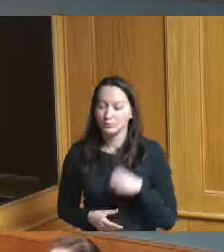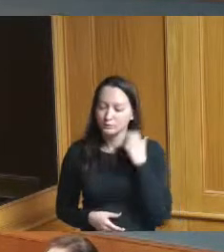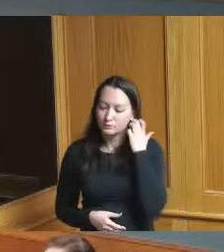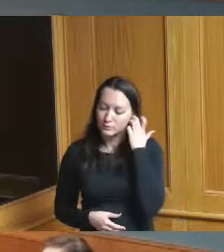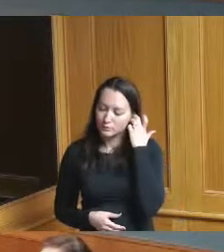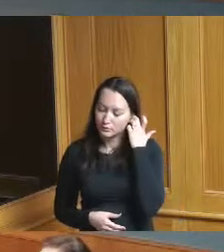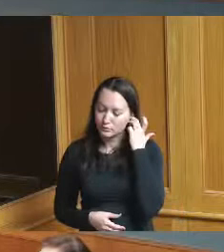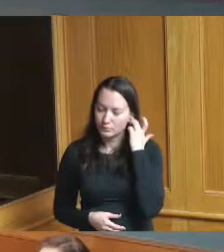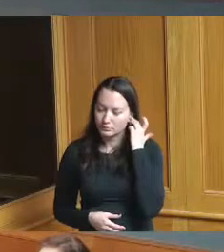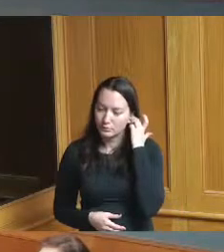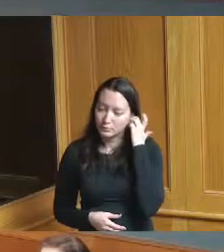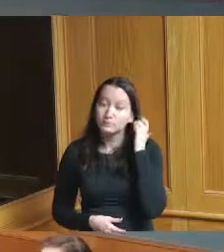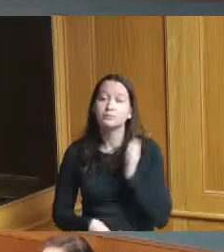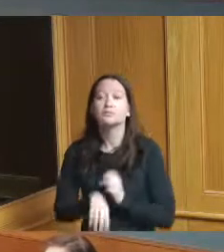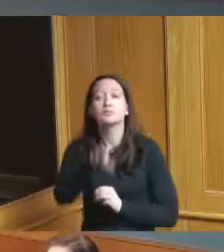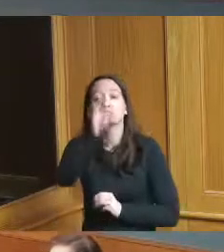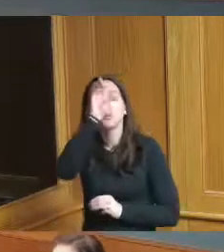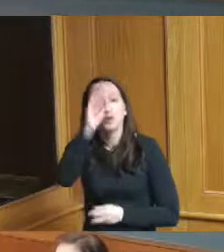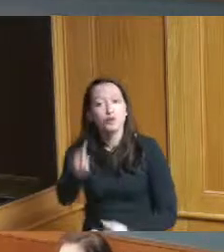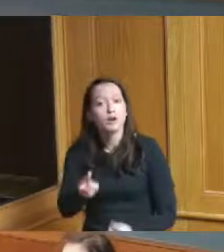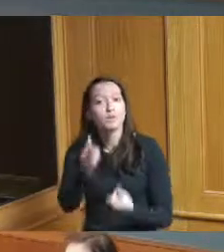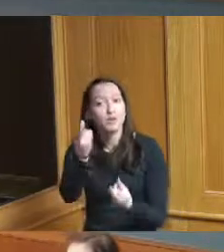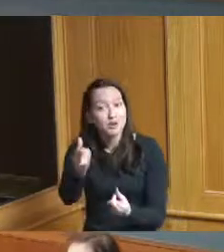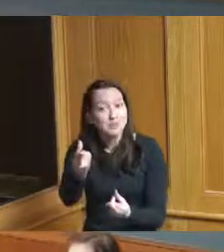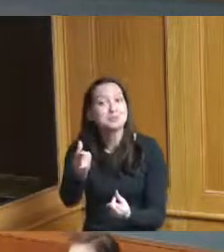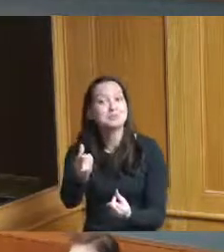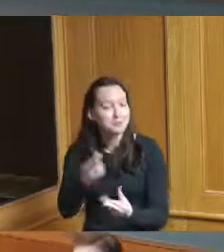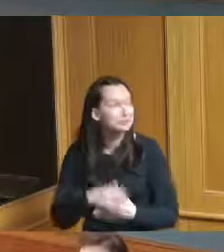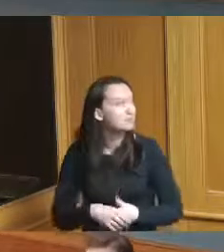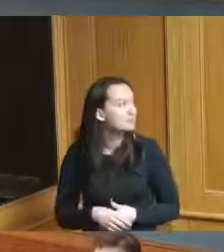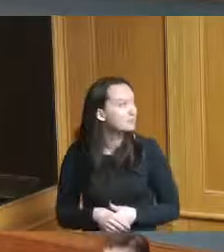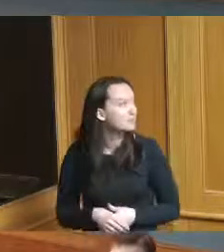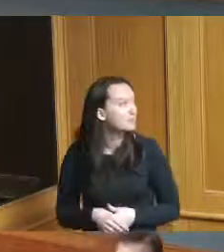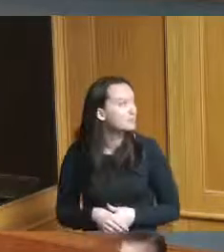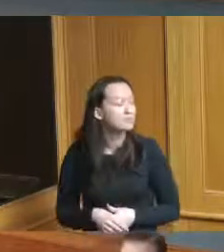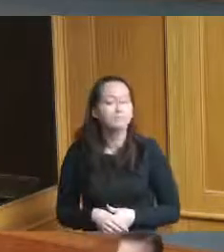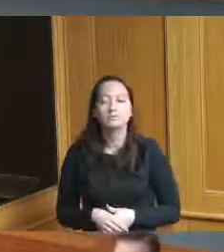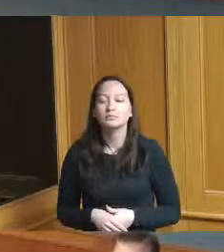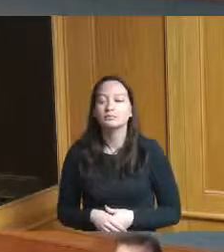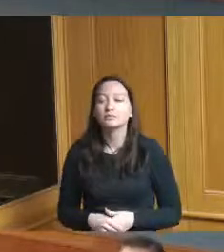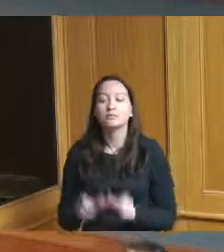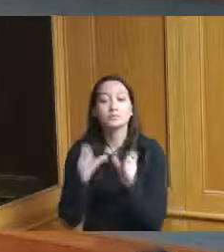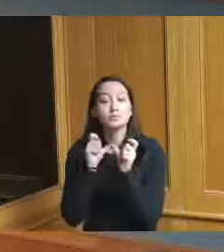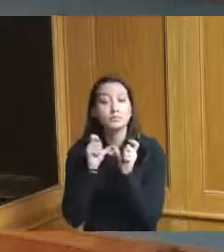we do know that the recommendations won't be easy right so again keep the conversation going